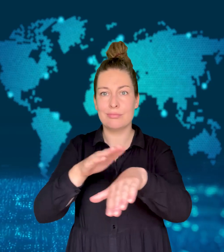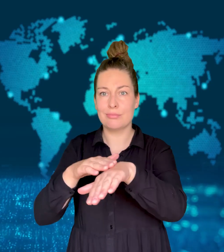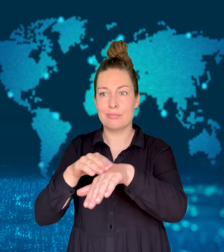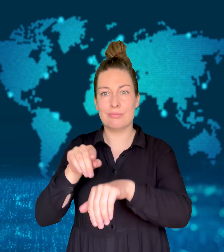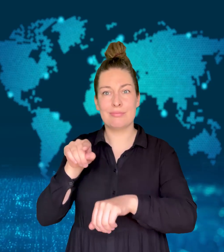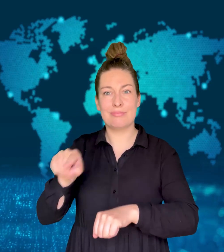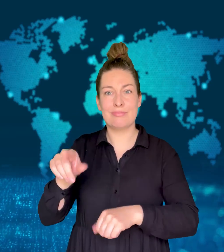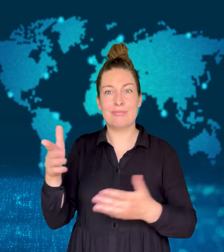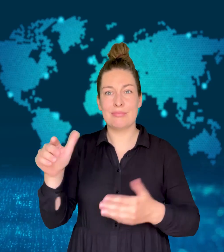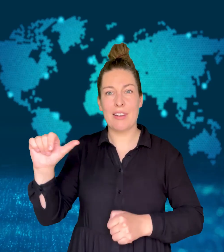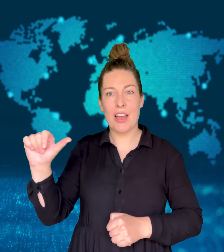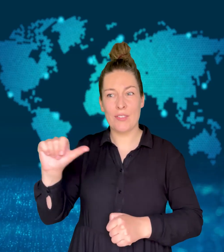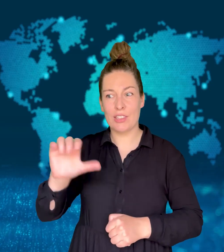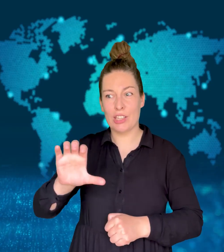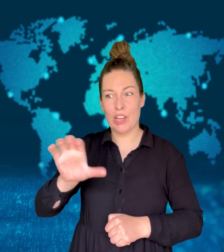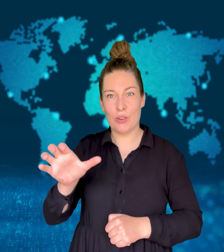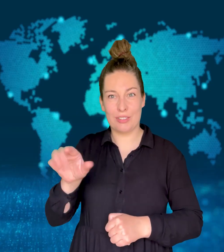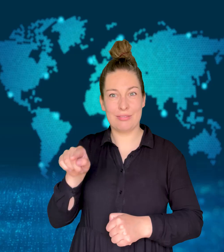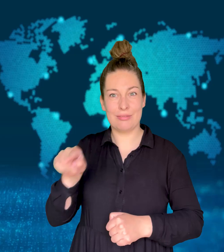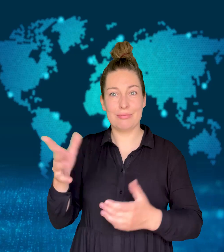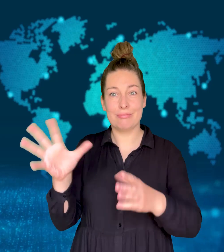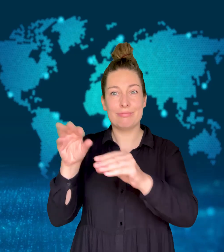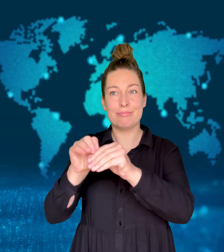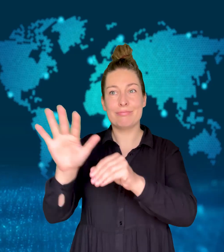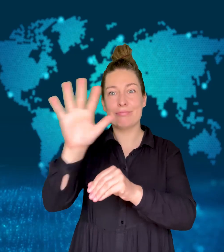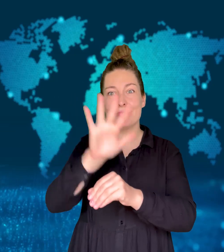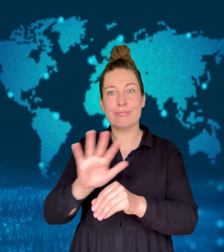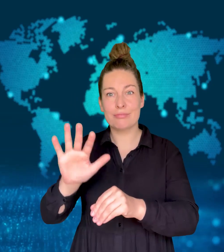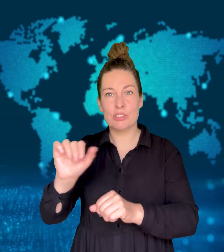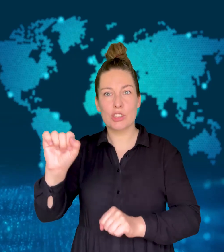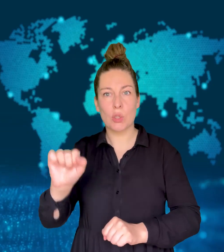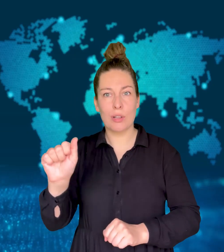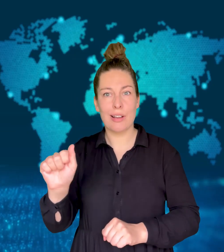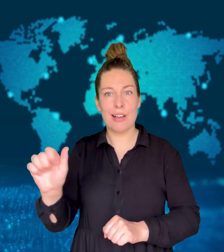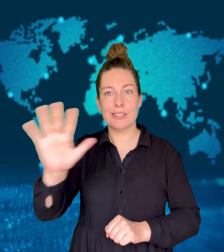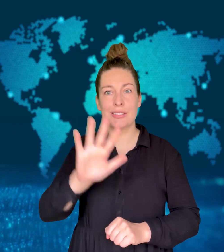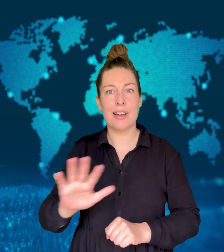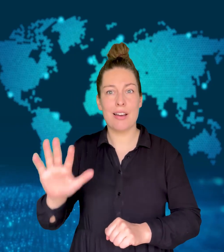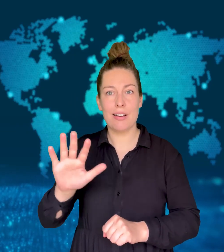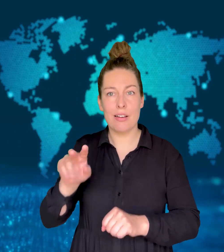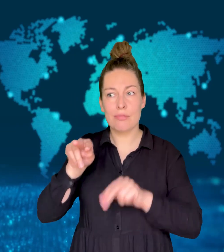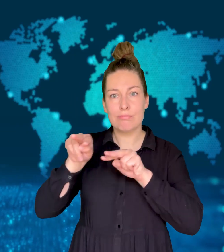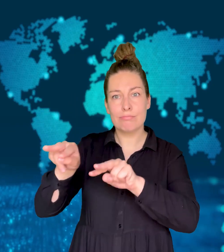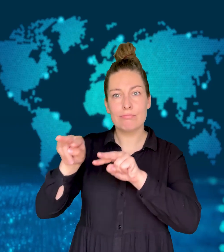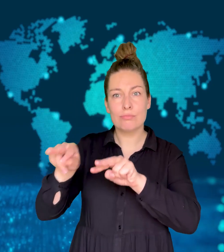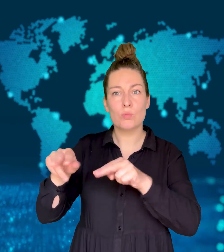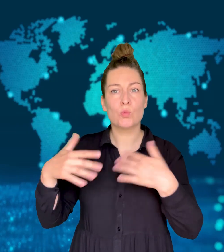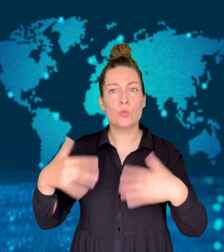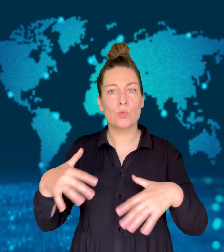the South Asian country was dealing with its third consecutive year of drought,